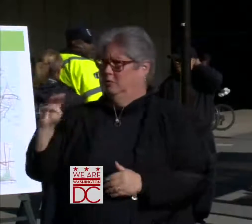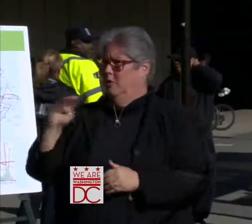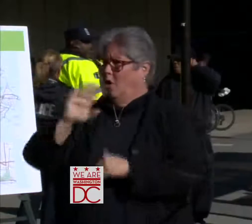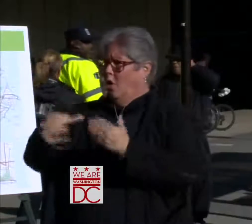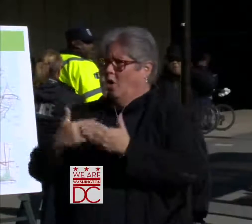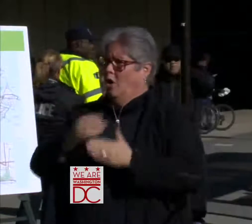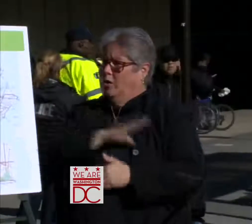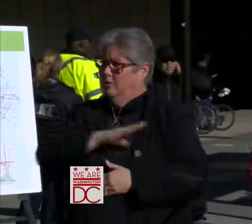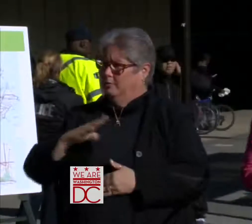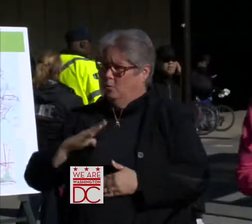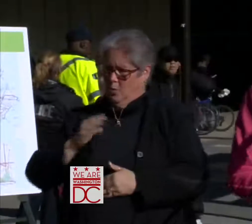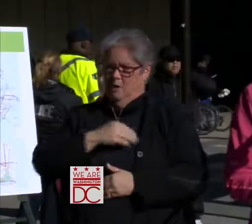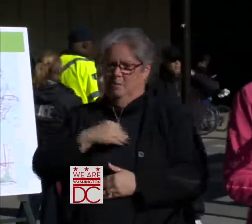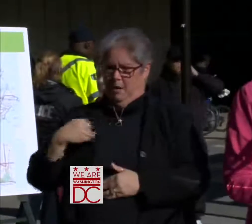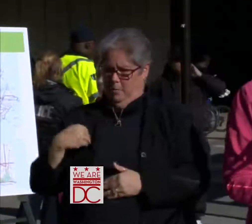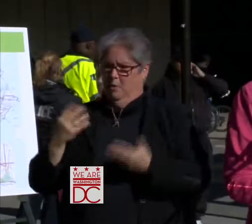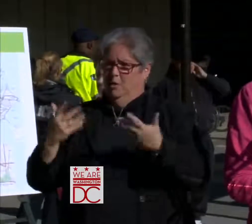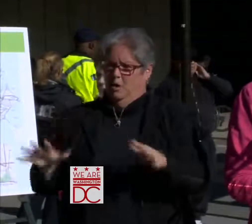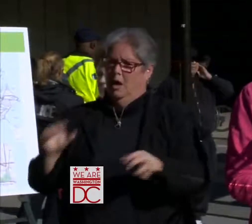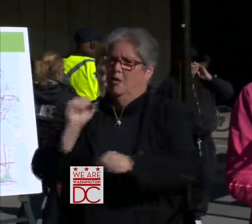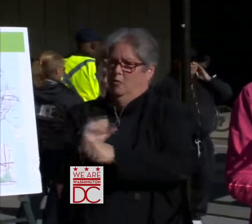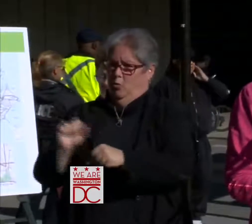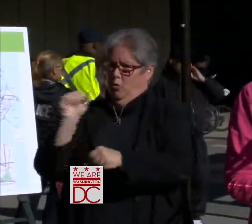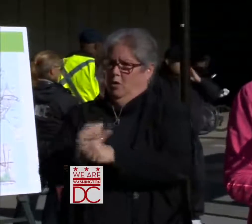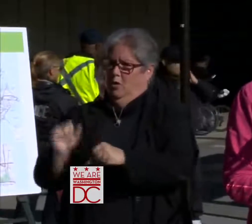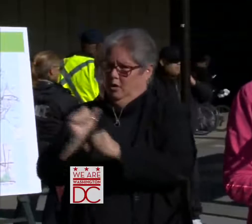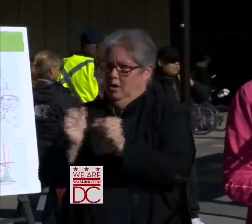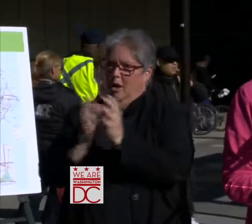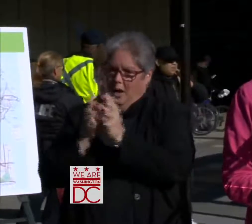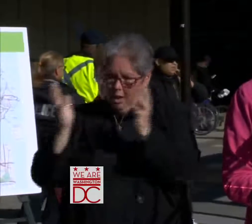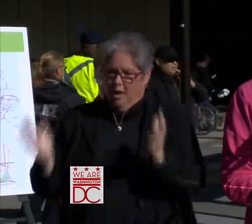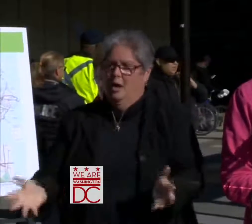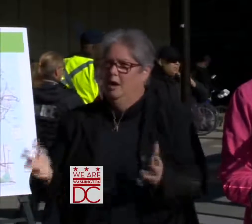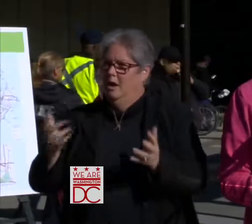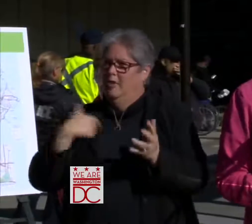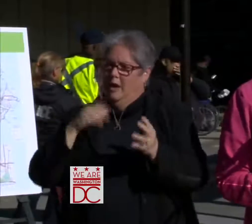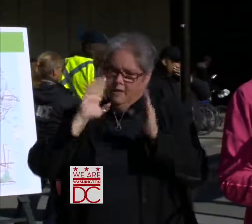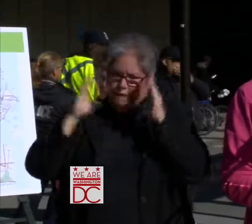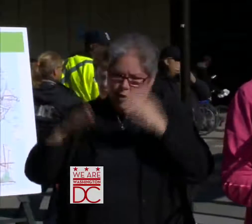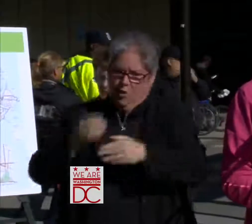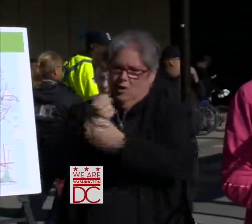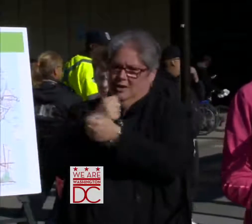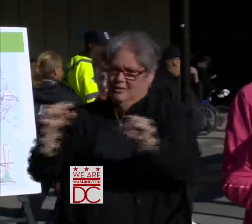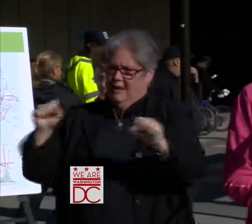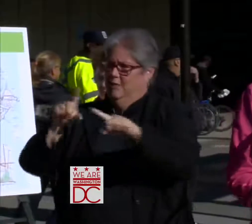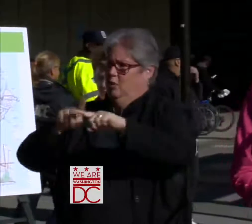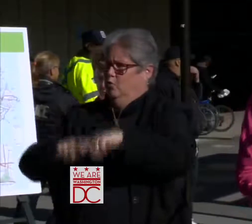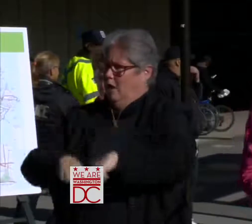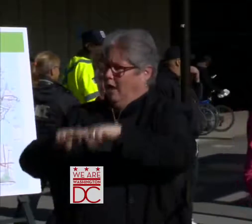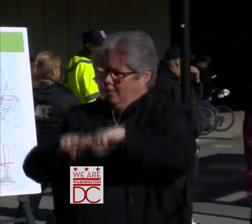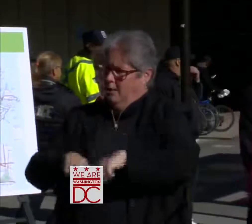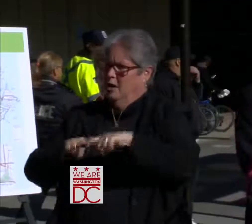THE BOARD MEMBERS HAVE THEIR WORK CUT OUT FOR THEM. THEY ARE FOCUSED ON SAFETY AND RELIABILITY AND THEY ARE ALSO